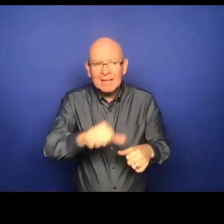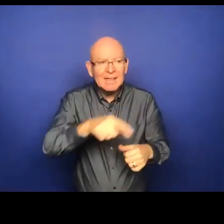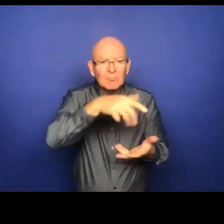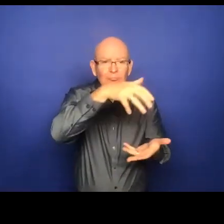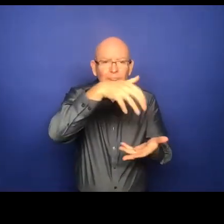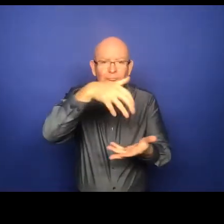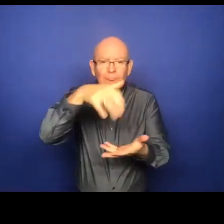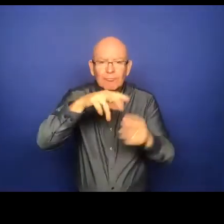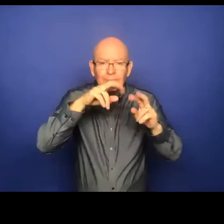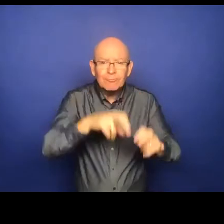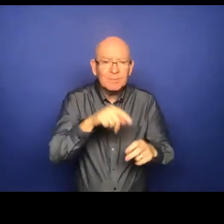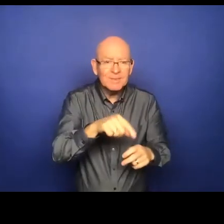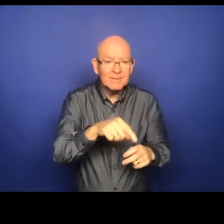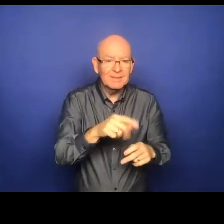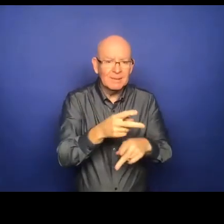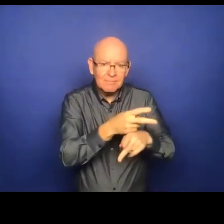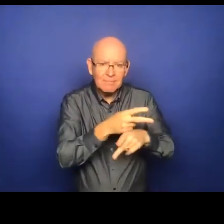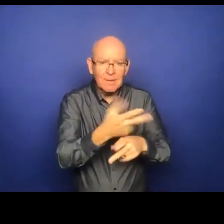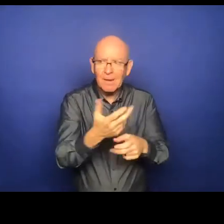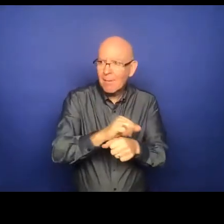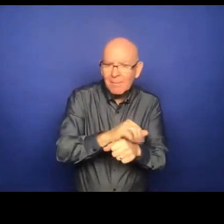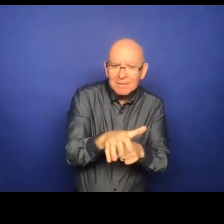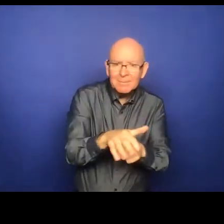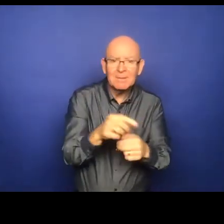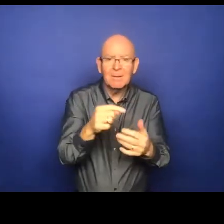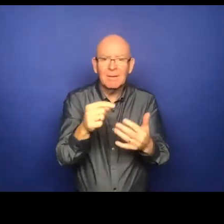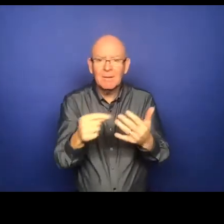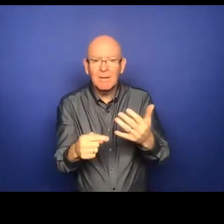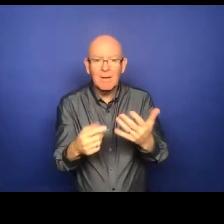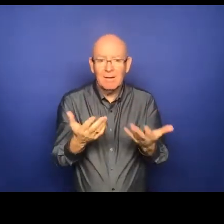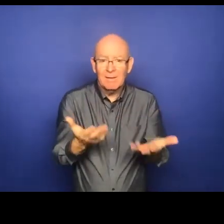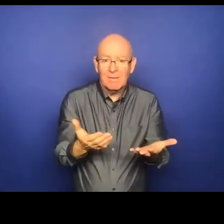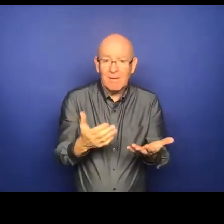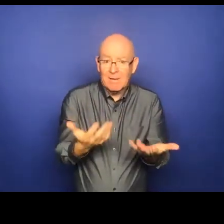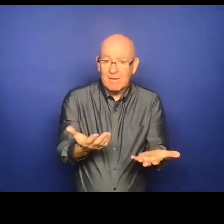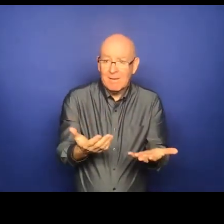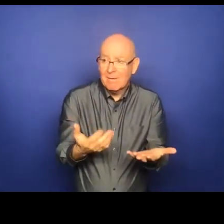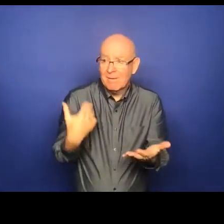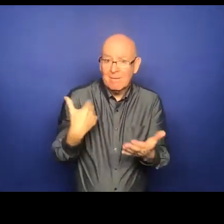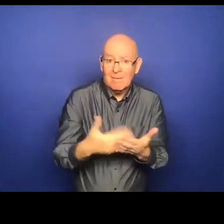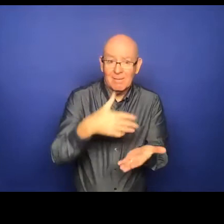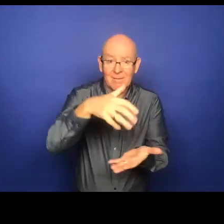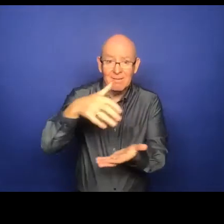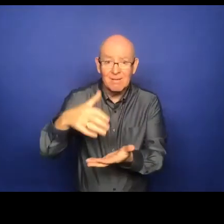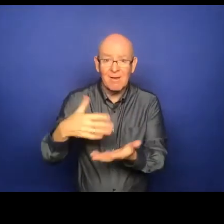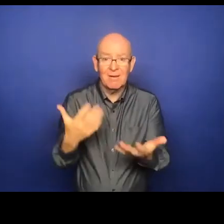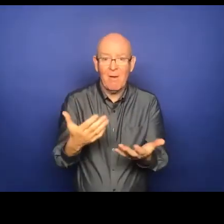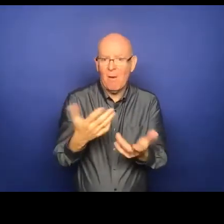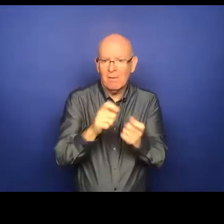then if they -- they will not be able to be used for disaggregation as has been pointed out. However, if the questions are